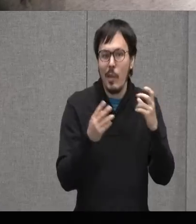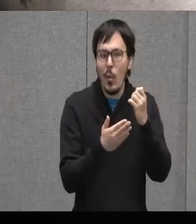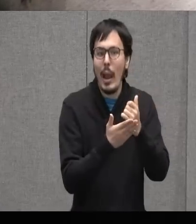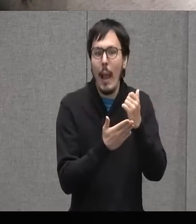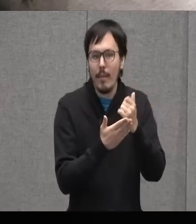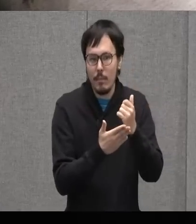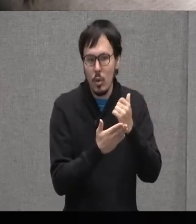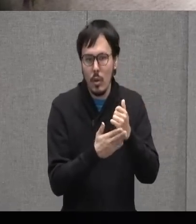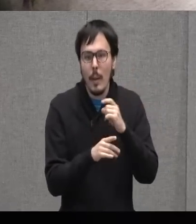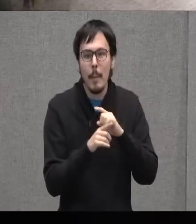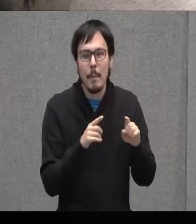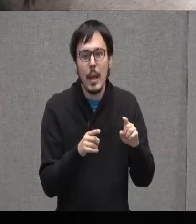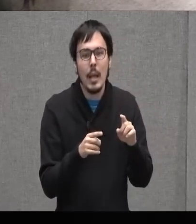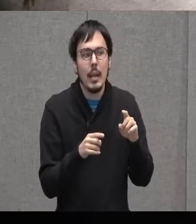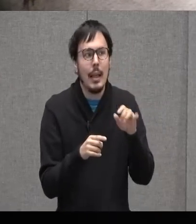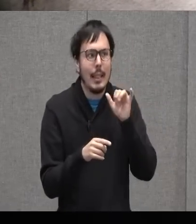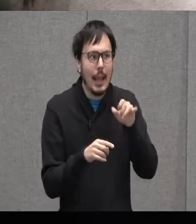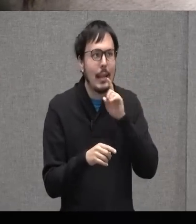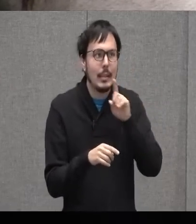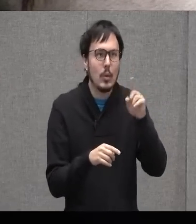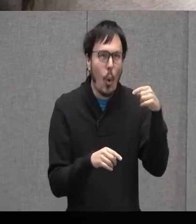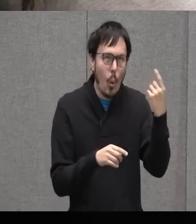but it's only part of math.